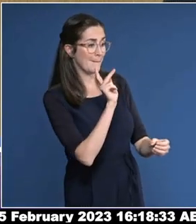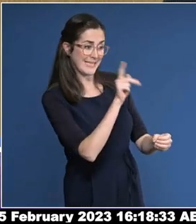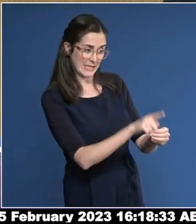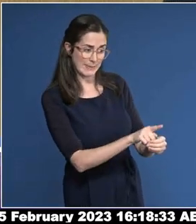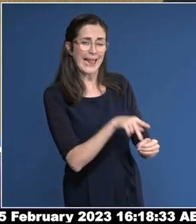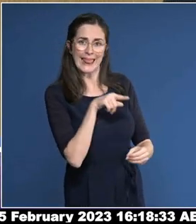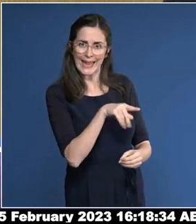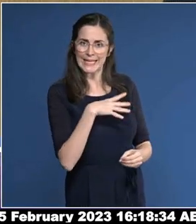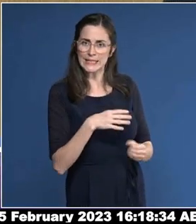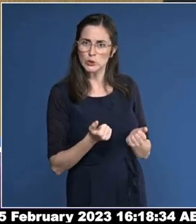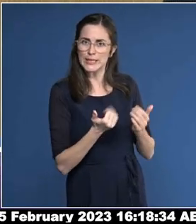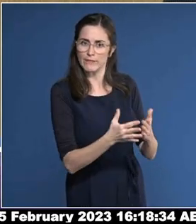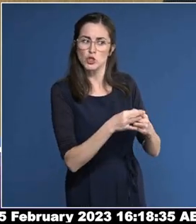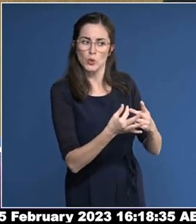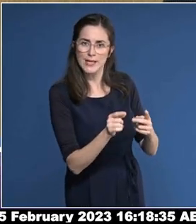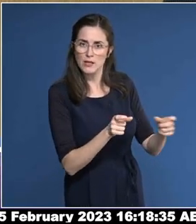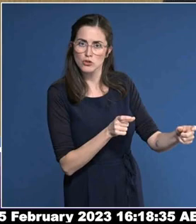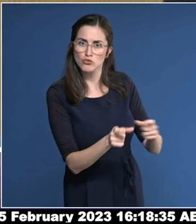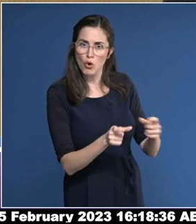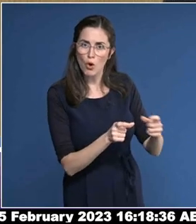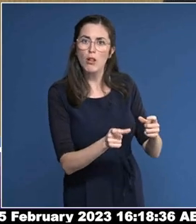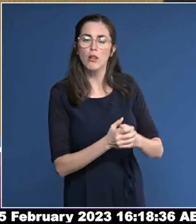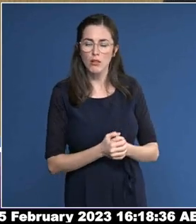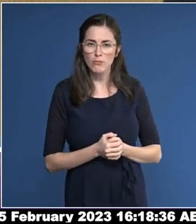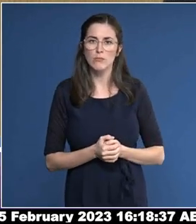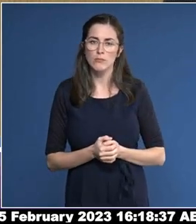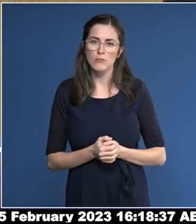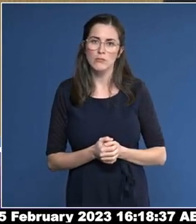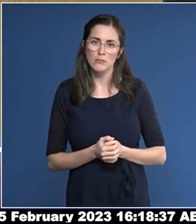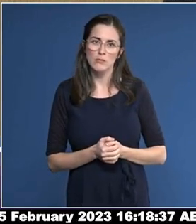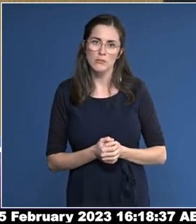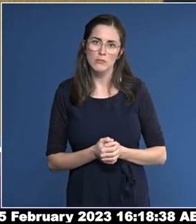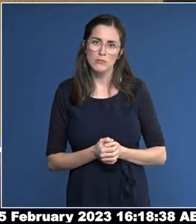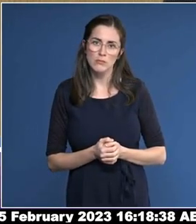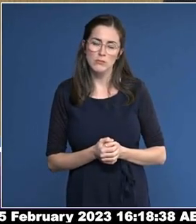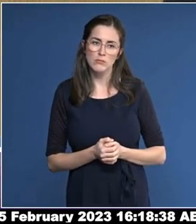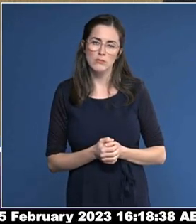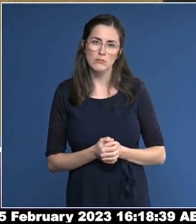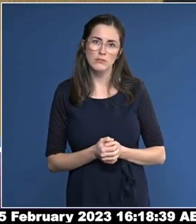when looking at what their service offering portfolio might look like and the supports